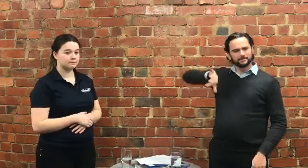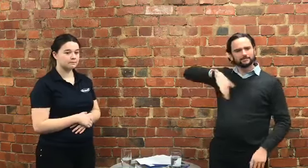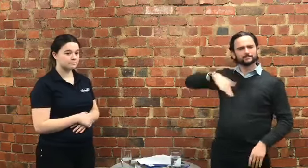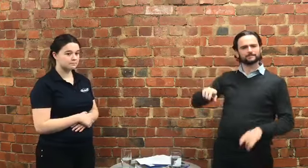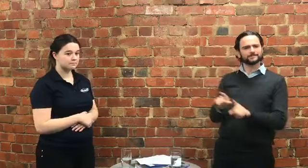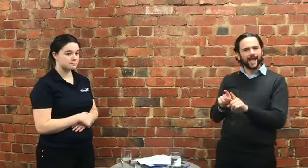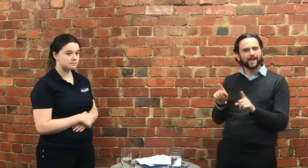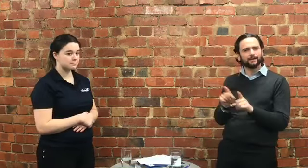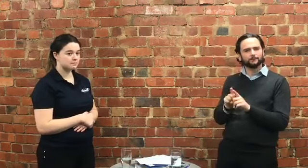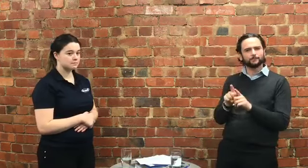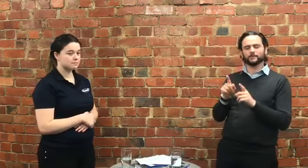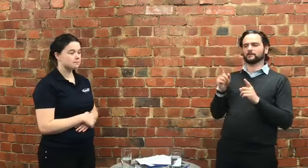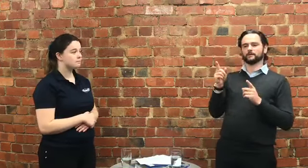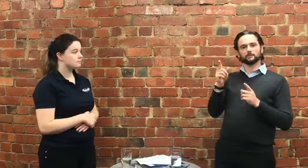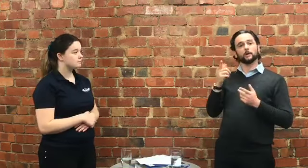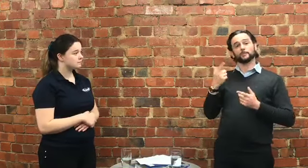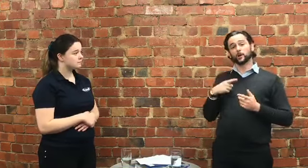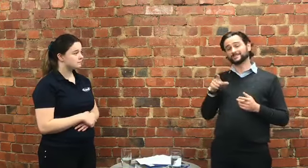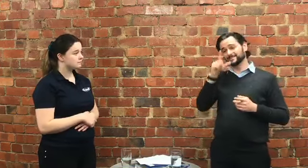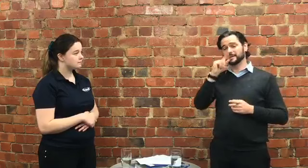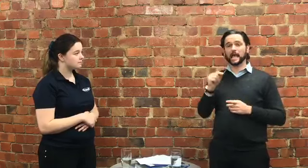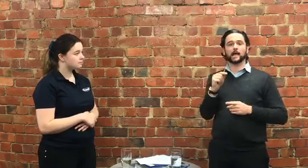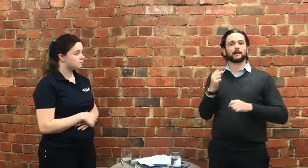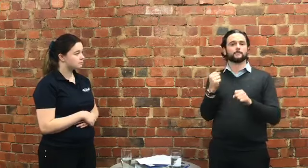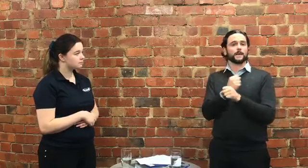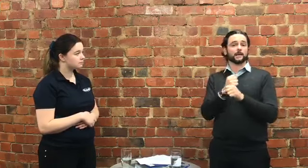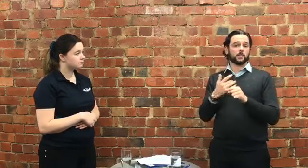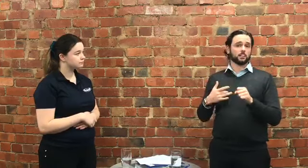And those mentoring sessions can be set up via Skype.